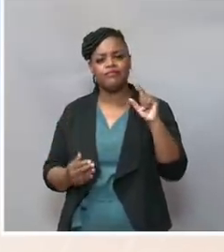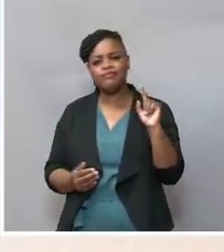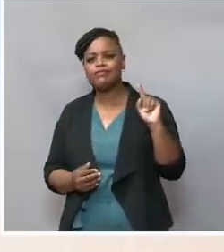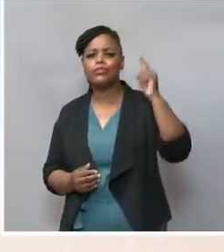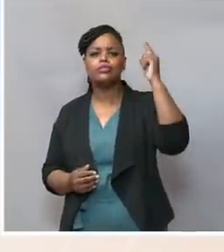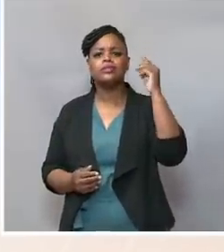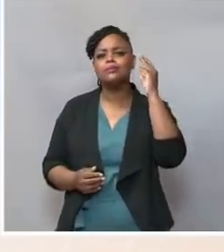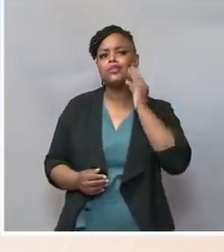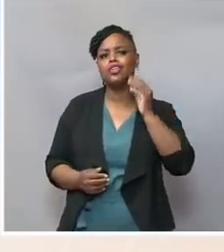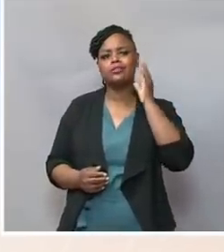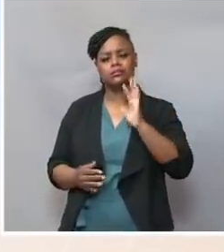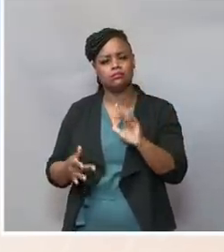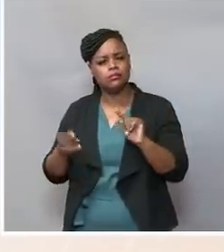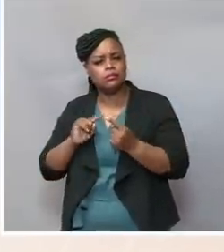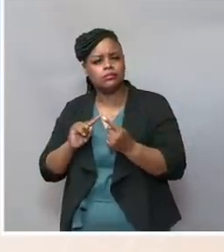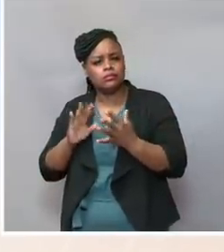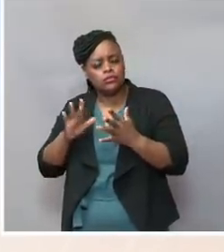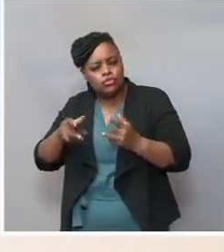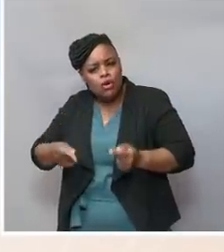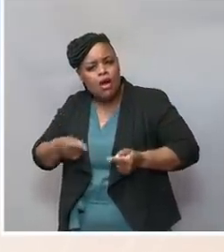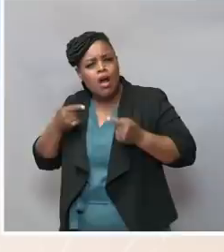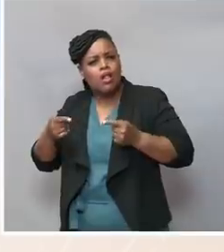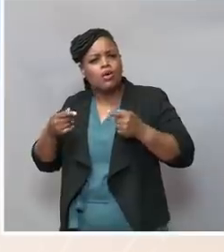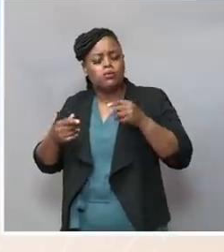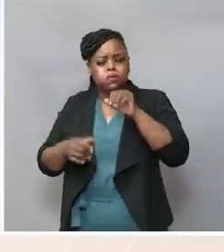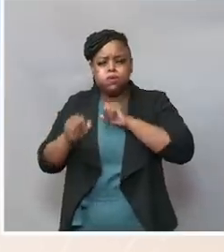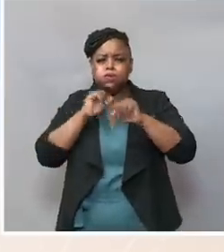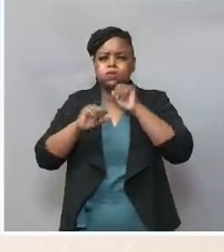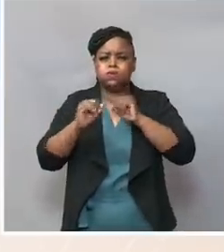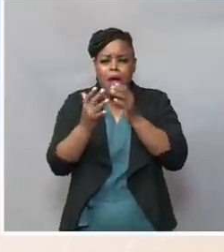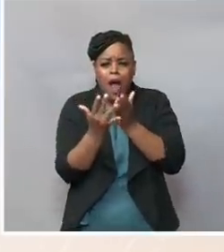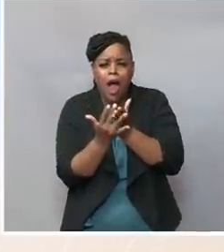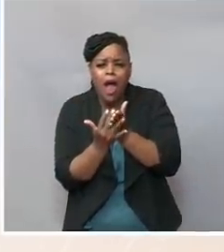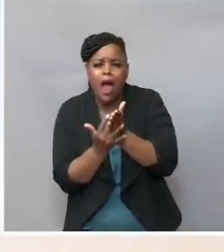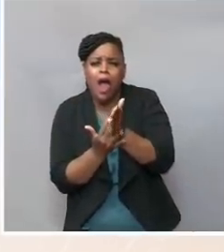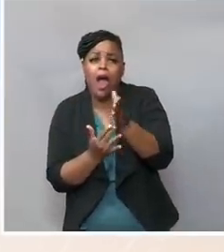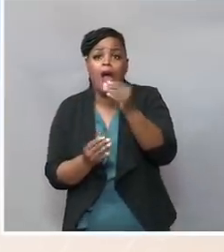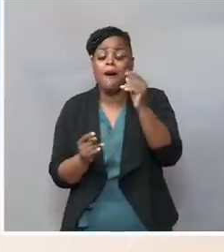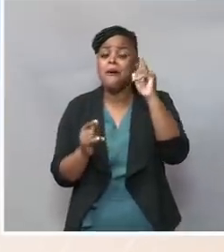as well as offering hope and sustenance along the long road to freedom.